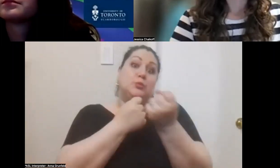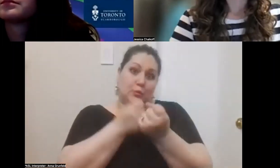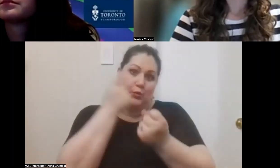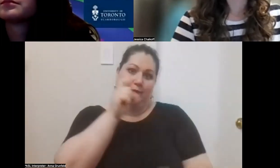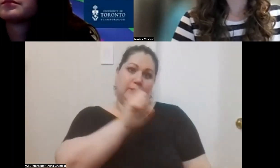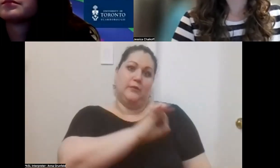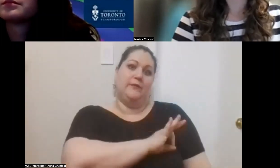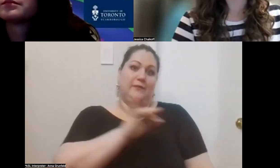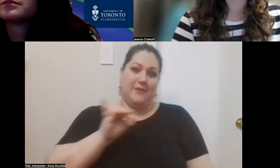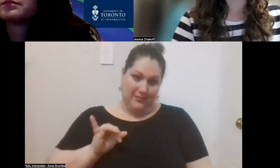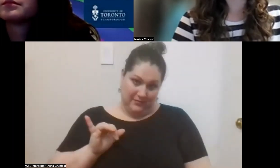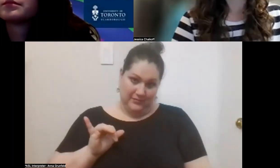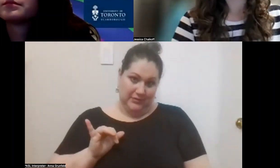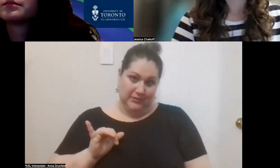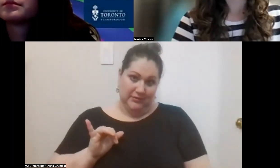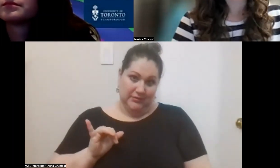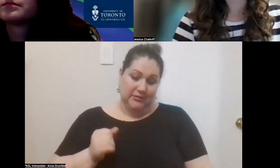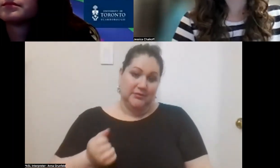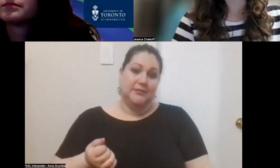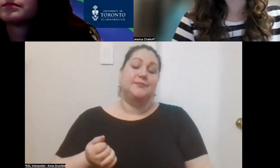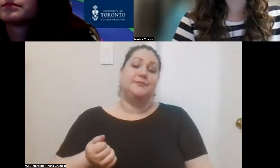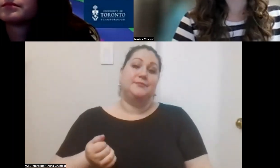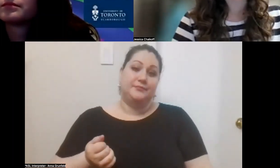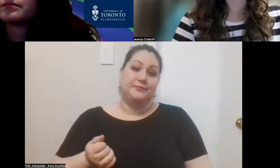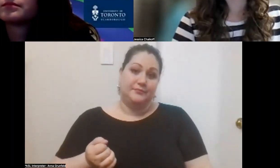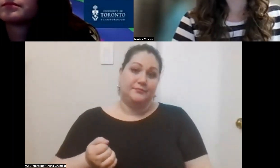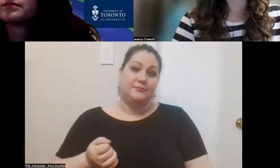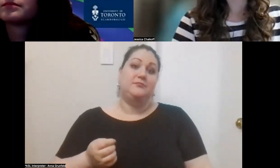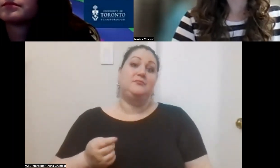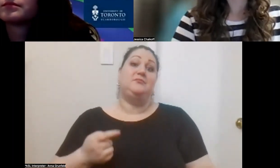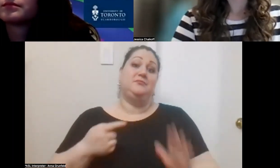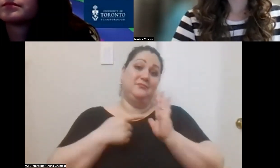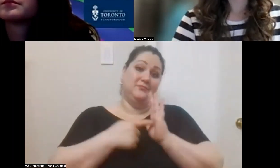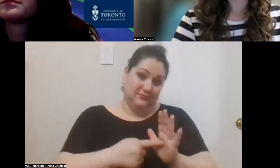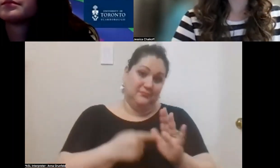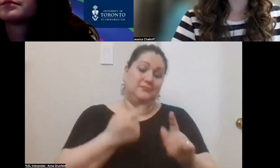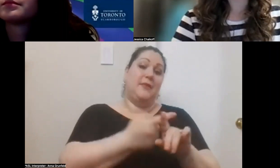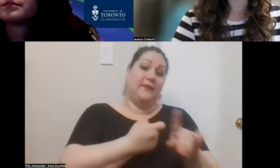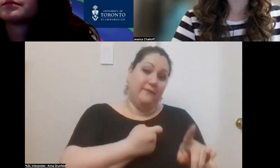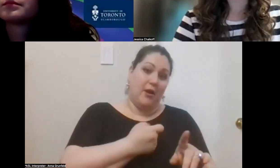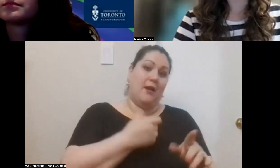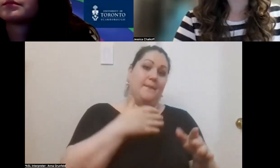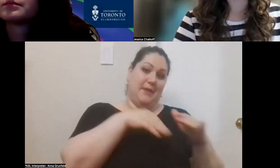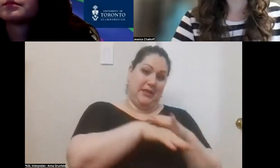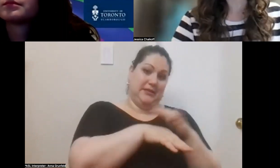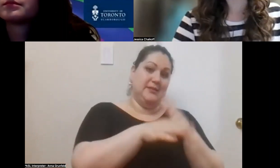In particular, from Accessibility Service offices. So at my undergraduate institution,